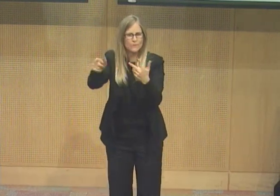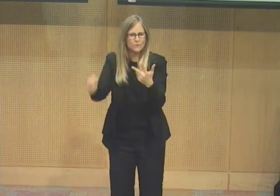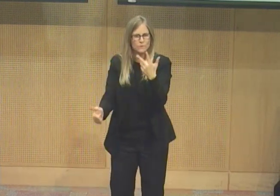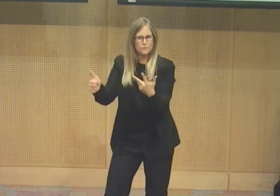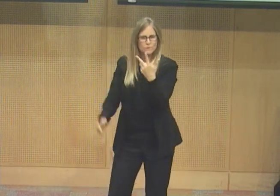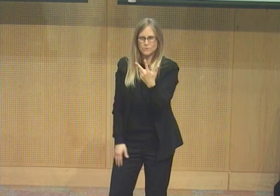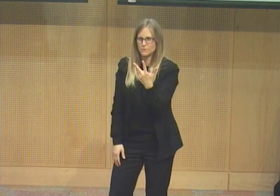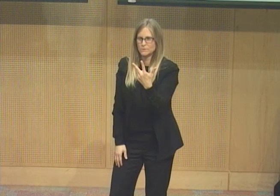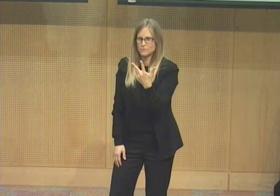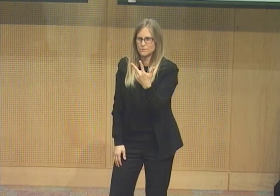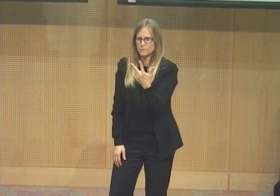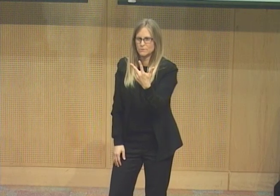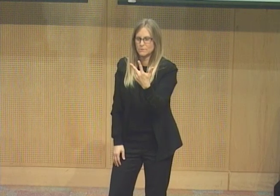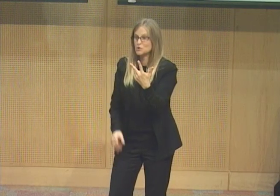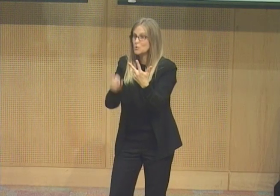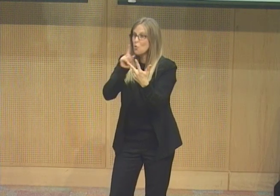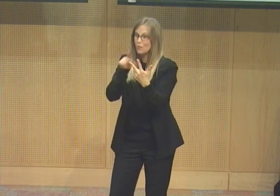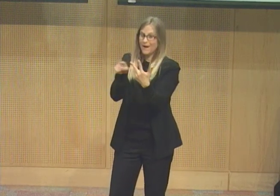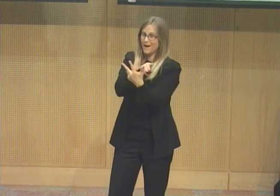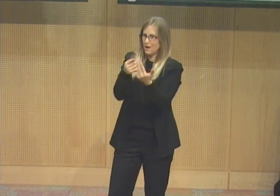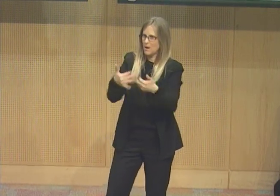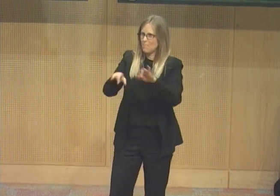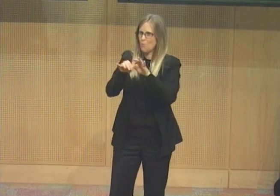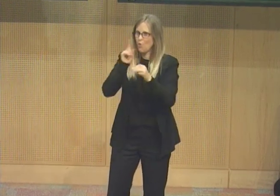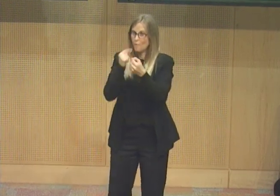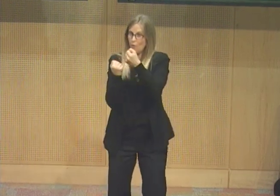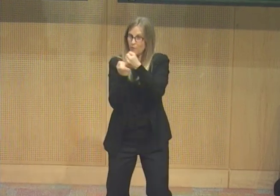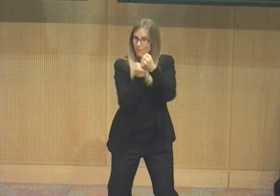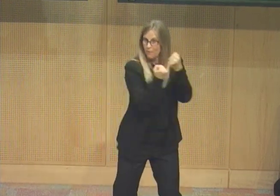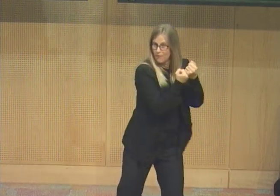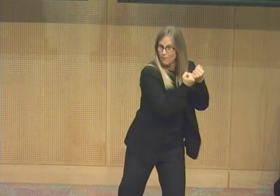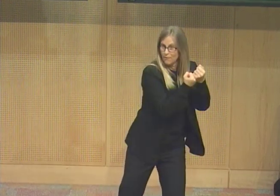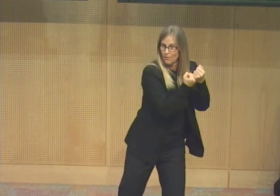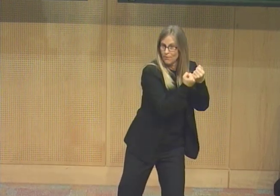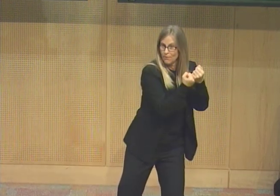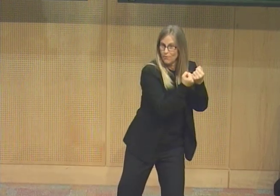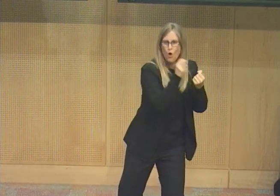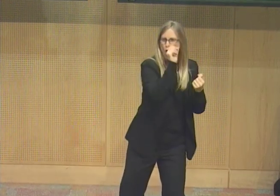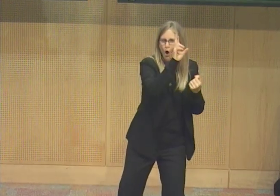amongst the articles I would represent, although I wasn't sure that that would be the case.